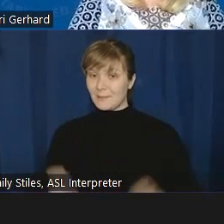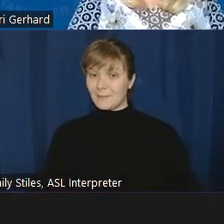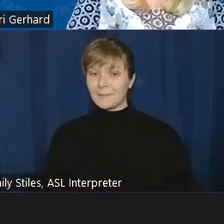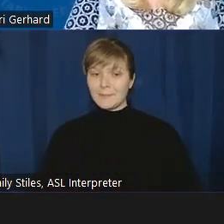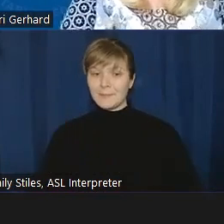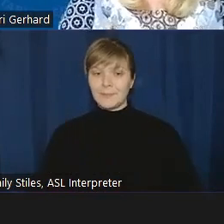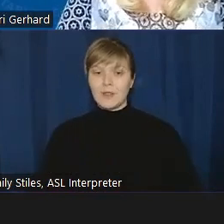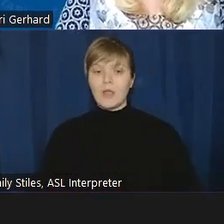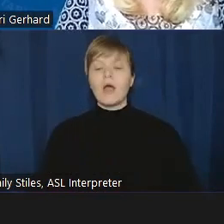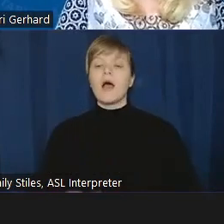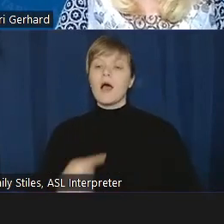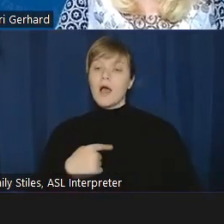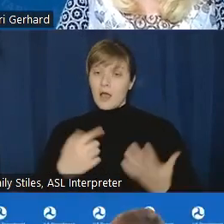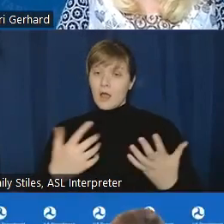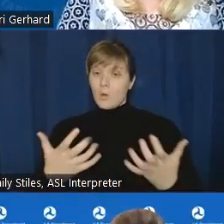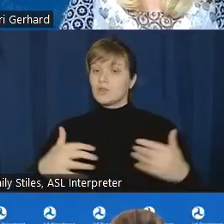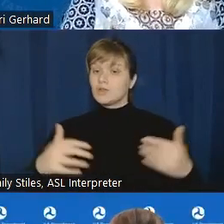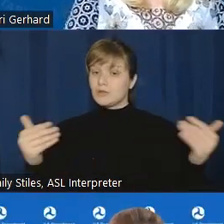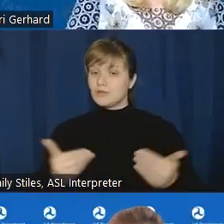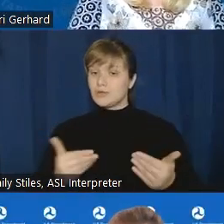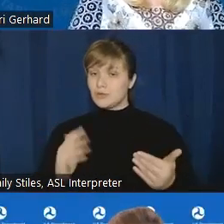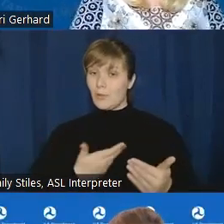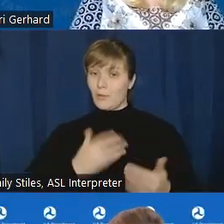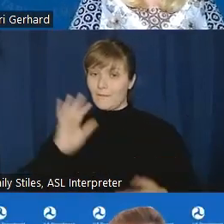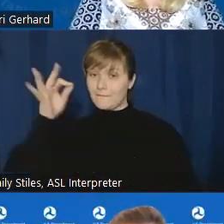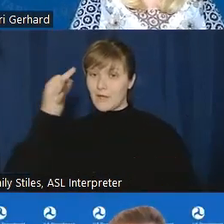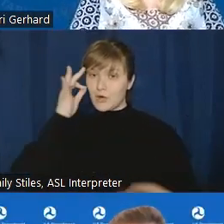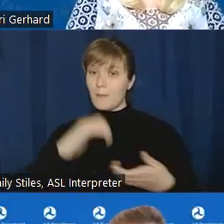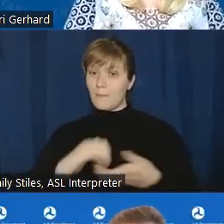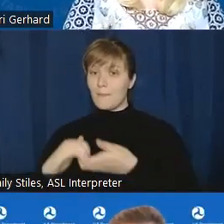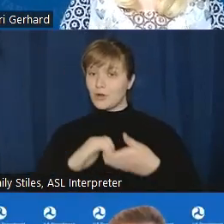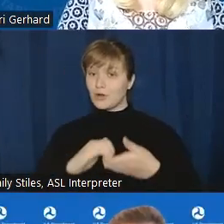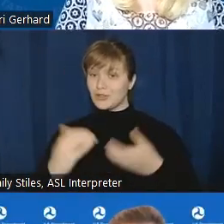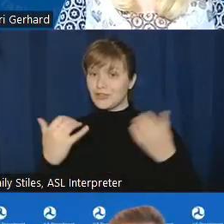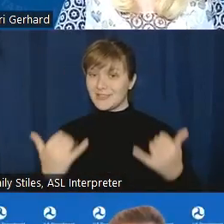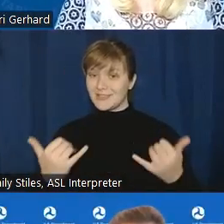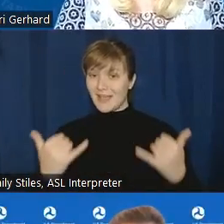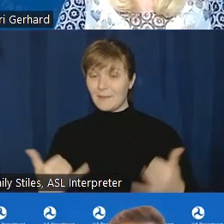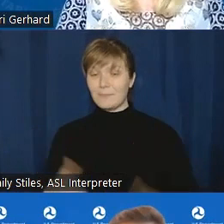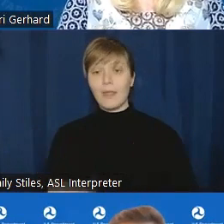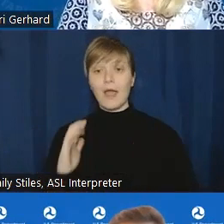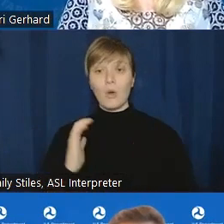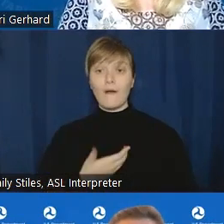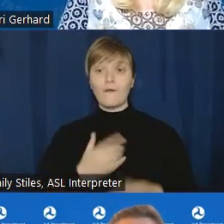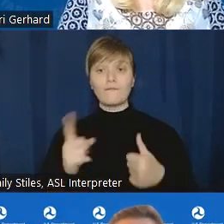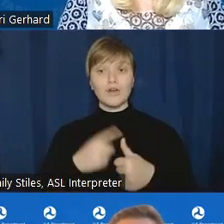introduce our federal partners that are with us today. Our first speaker will be Danielle